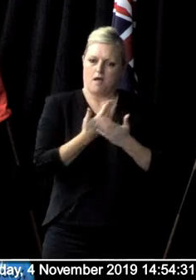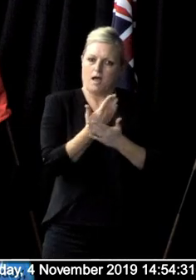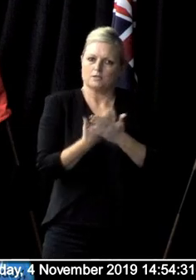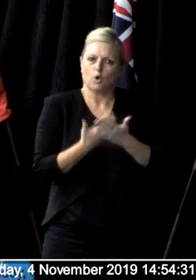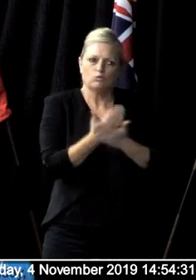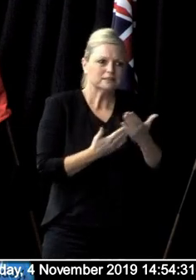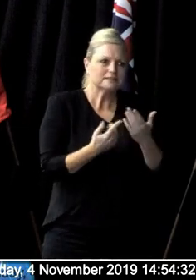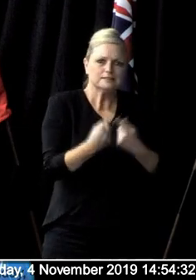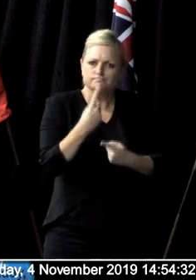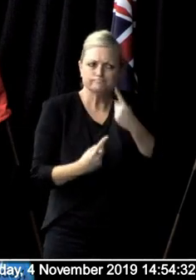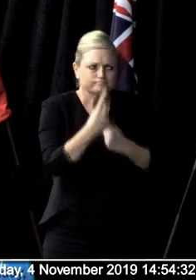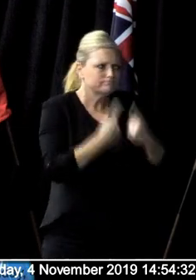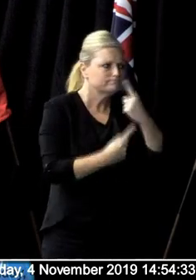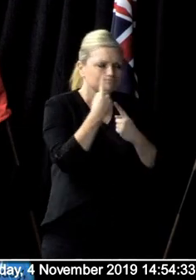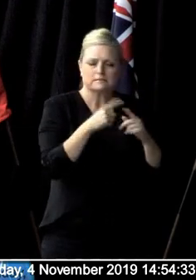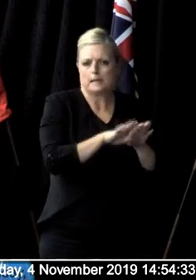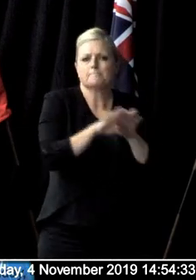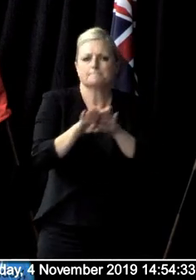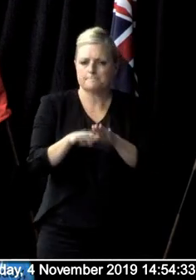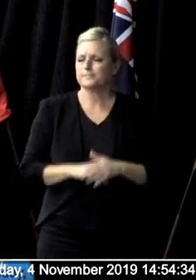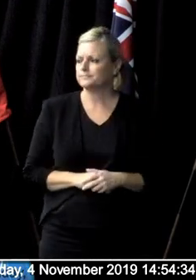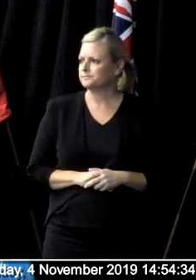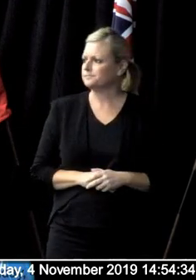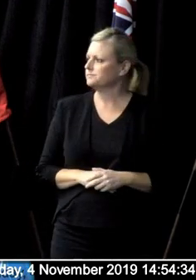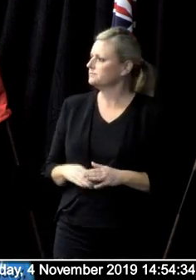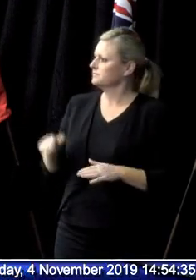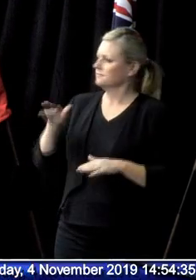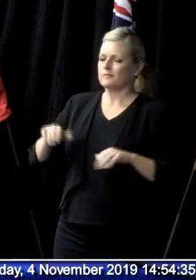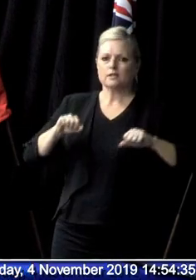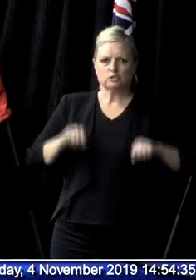case studies going through. Okay. Dr Bridle, can I ask yo... Yes.